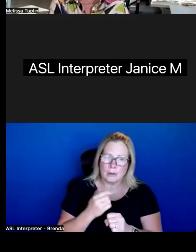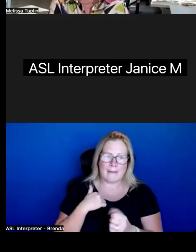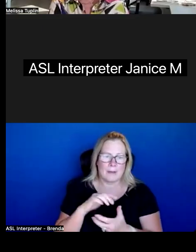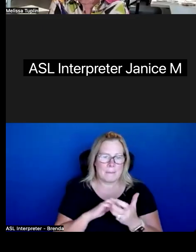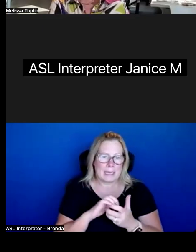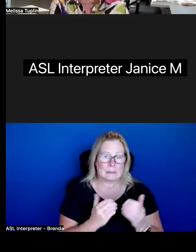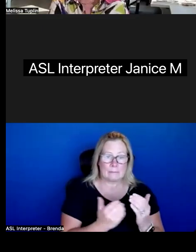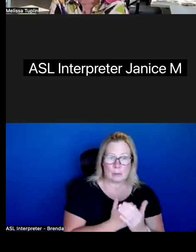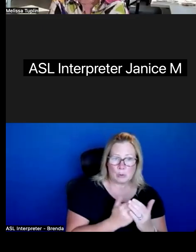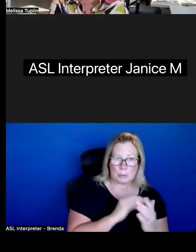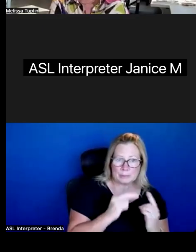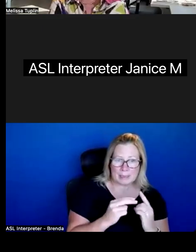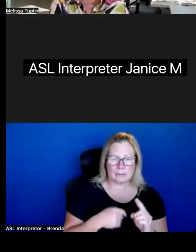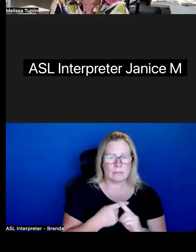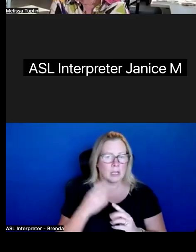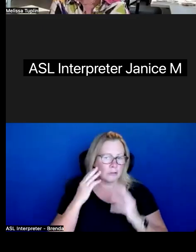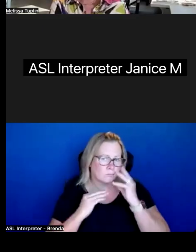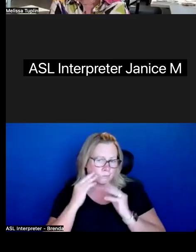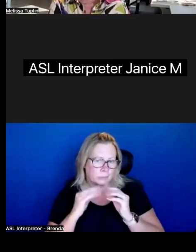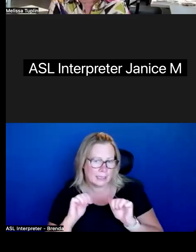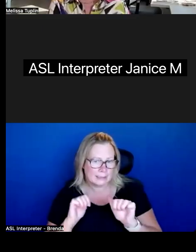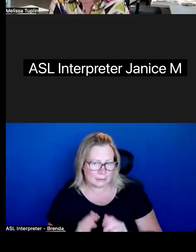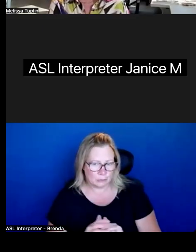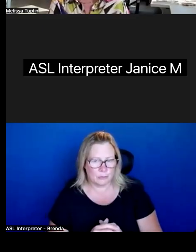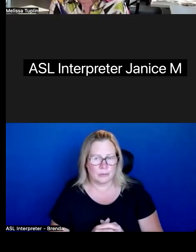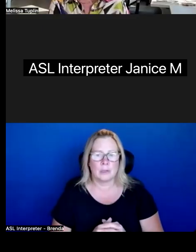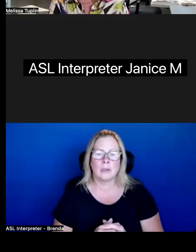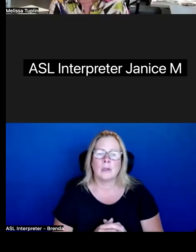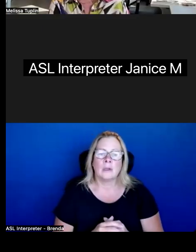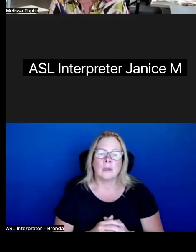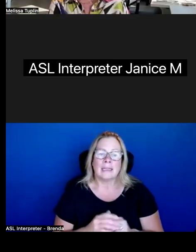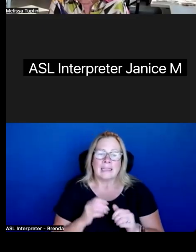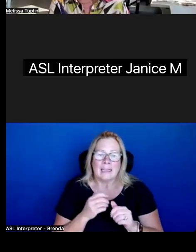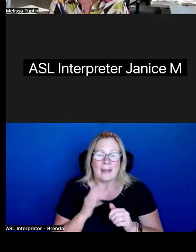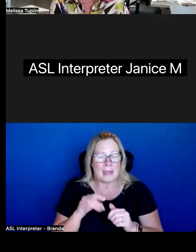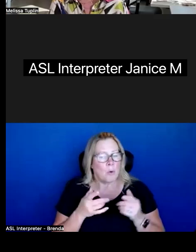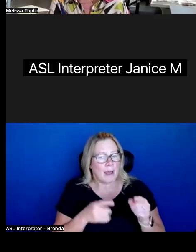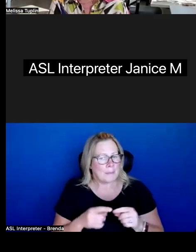this first term will be the beginning of the cycle, and these assessors will then spend the